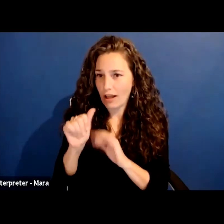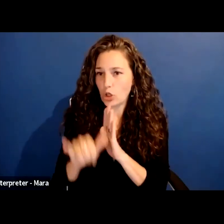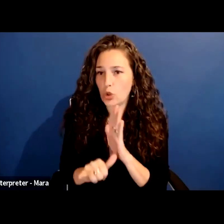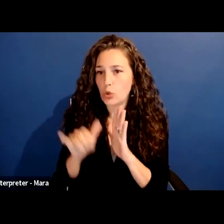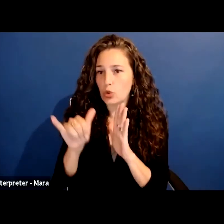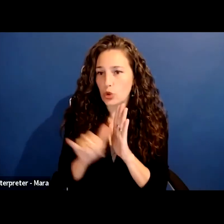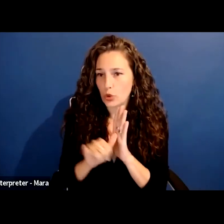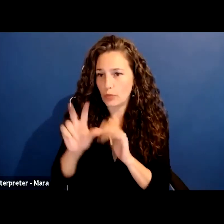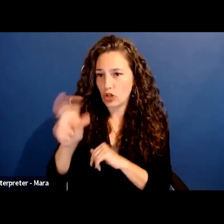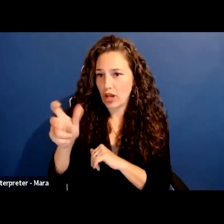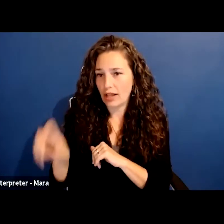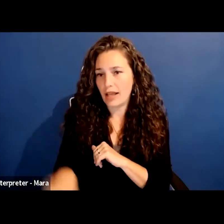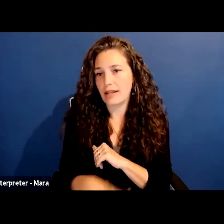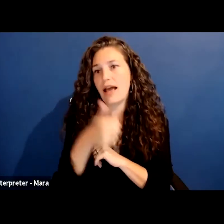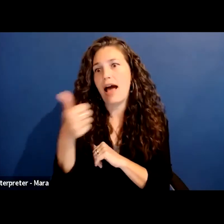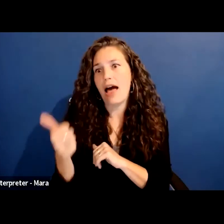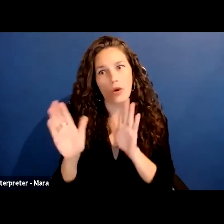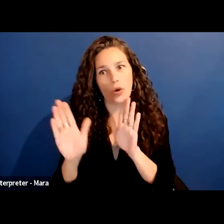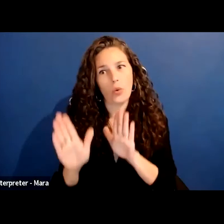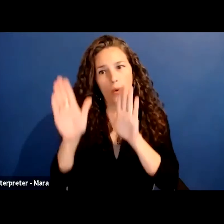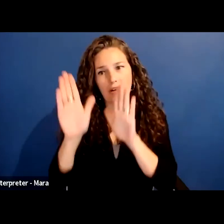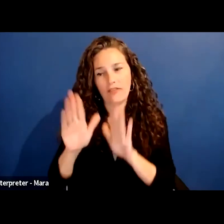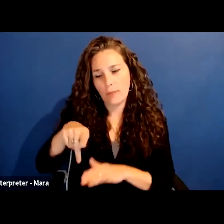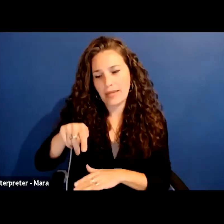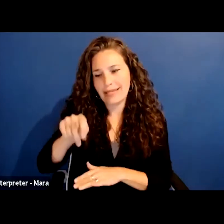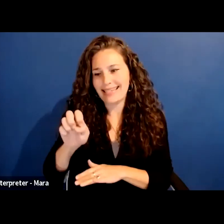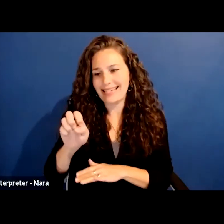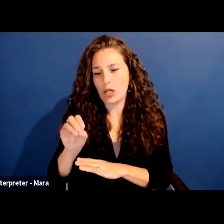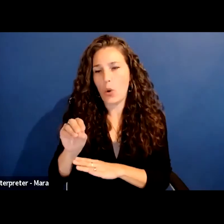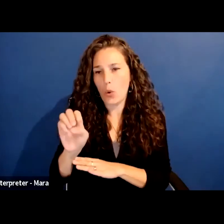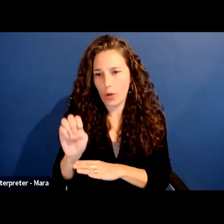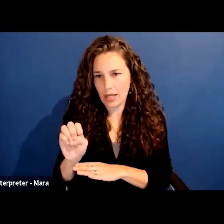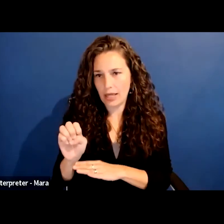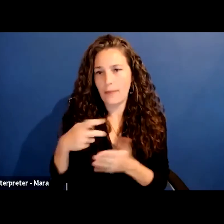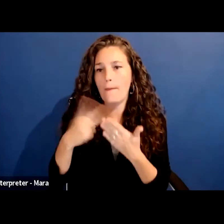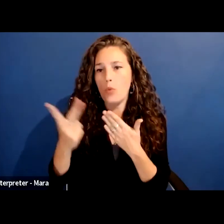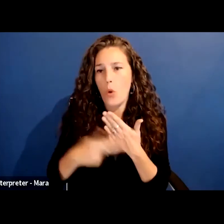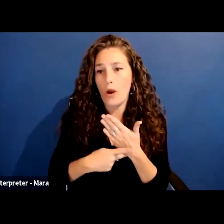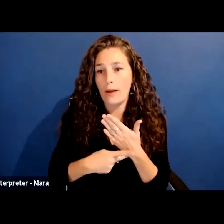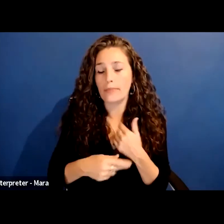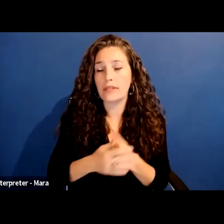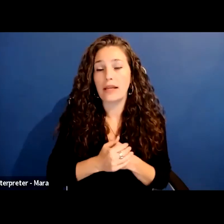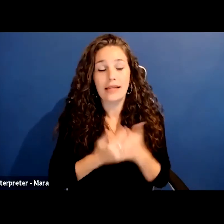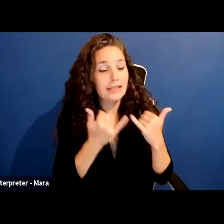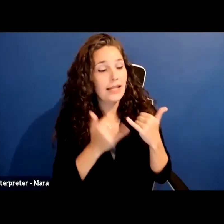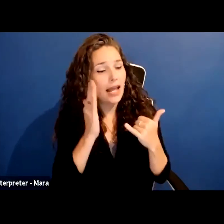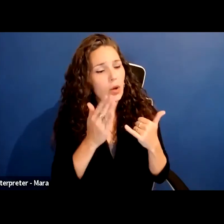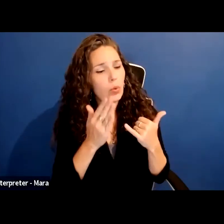along with all of our other great PTEOE programs. Today, we're going to spend some time with our friends